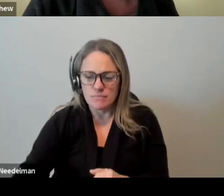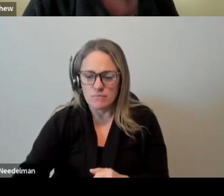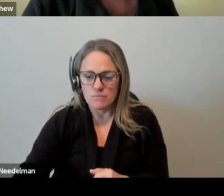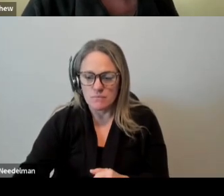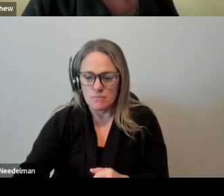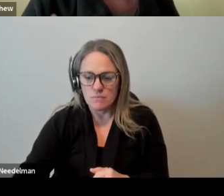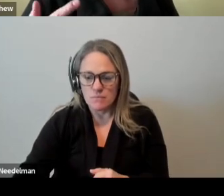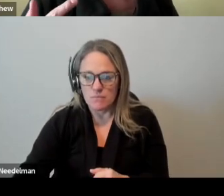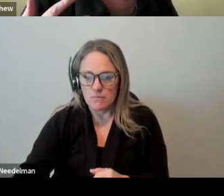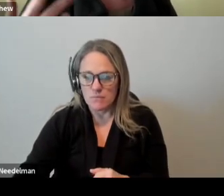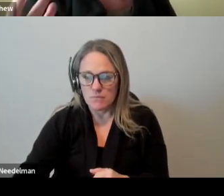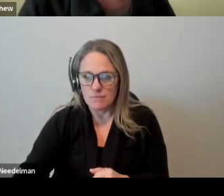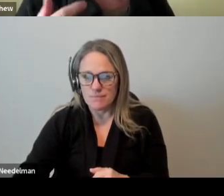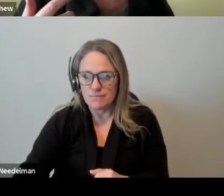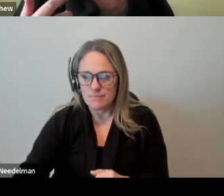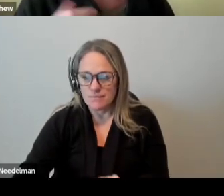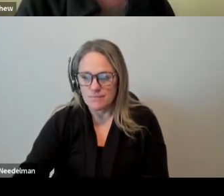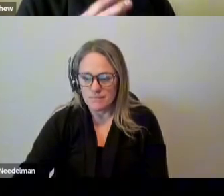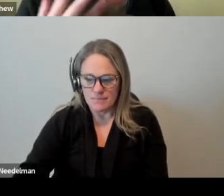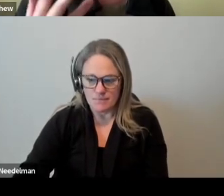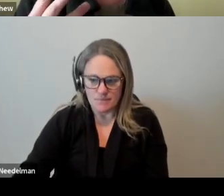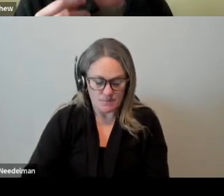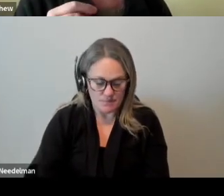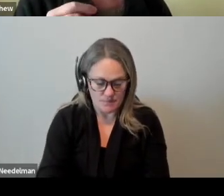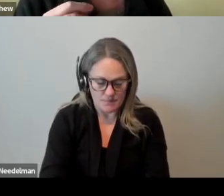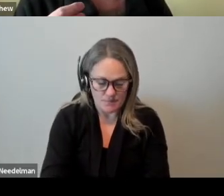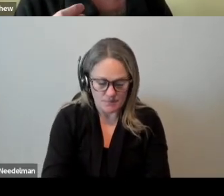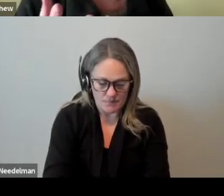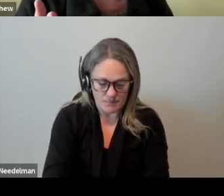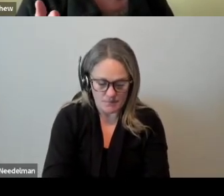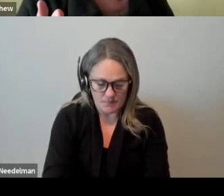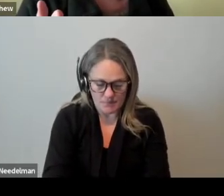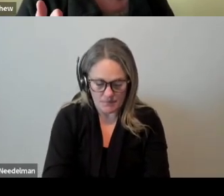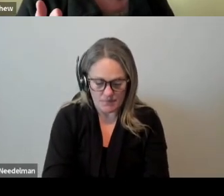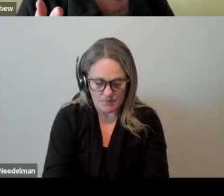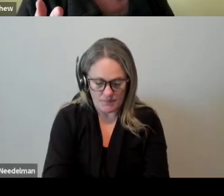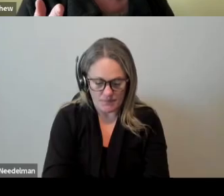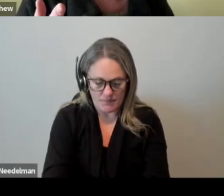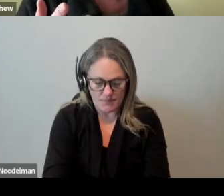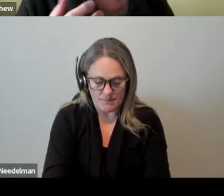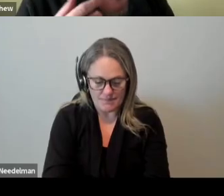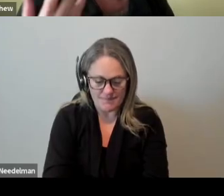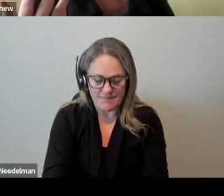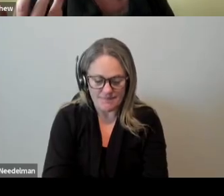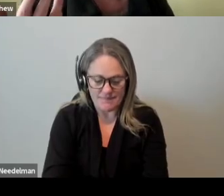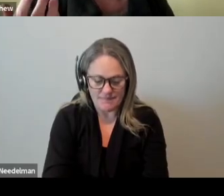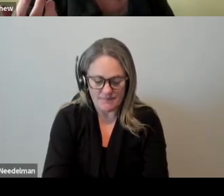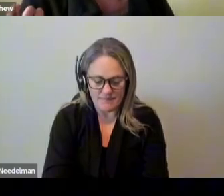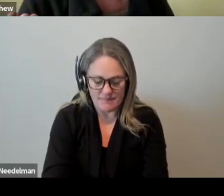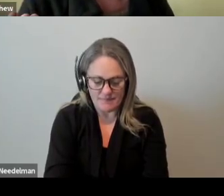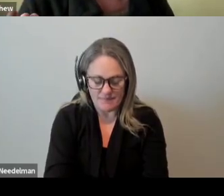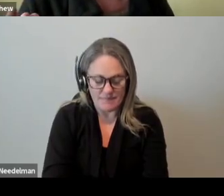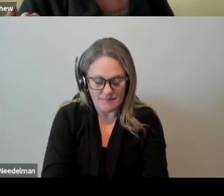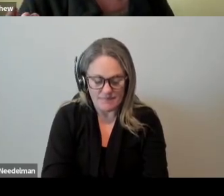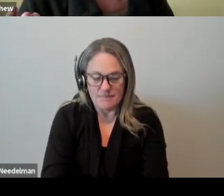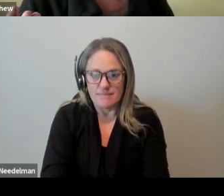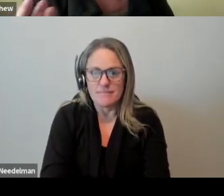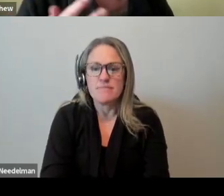And we still use lots of categories around disability, especially in accessibility work.